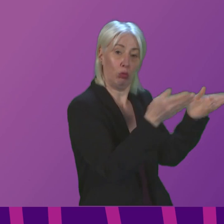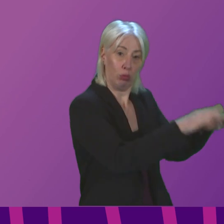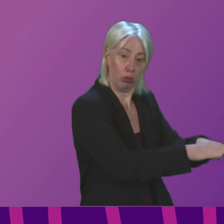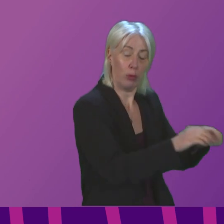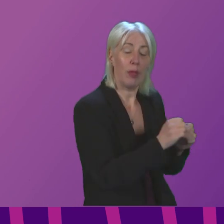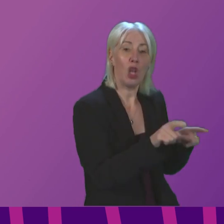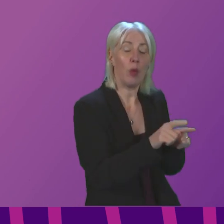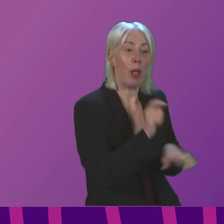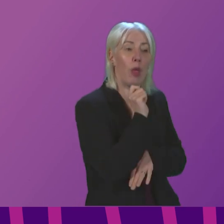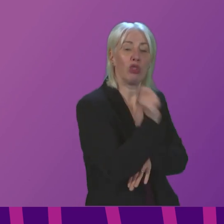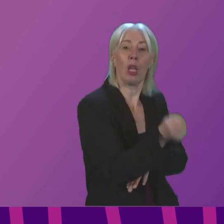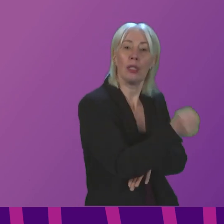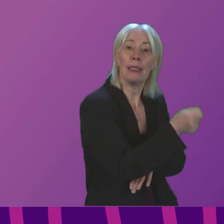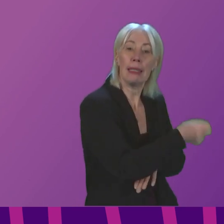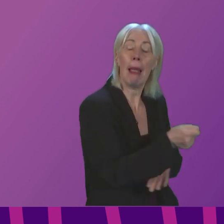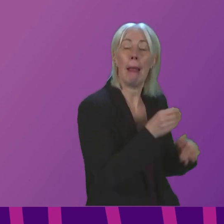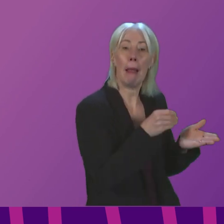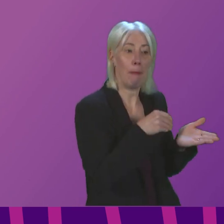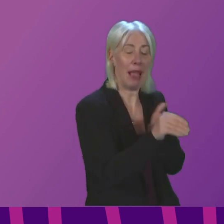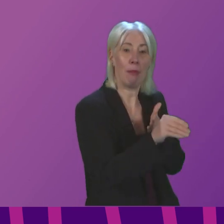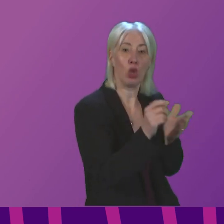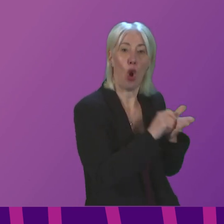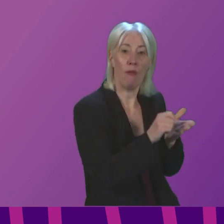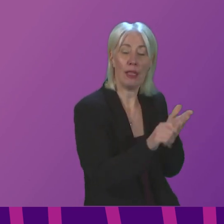which will ensure that information on pay support is issued to the affected employees.